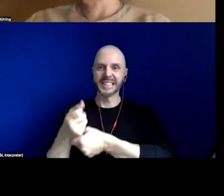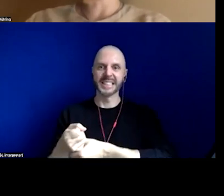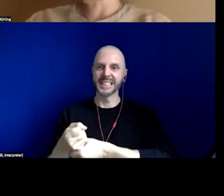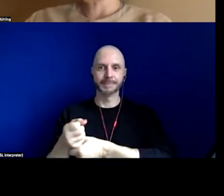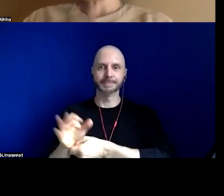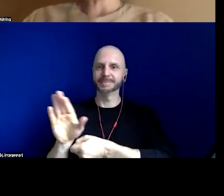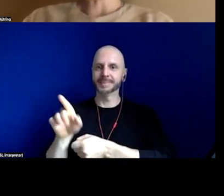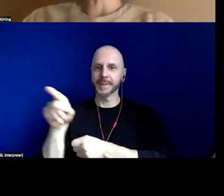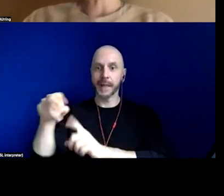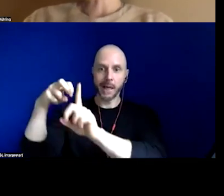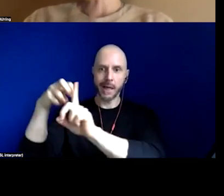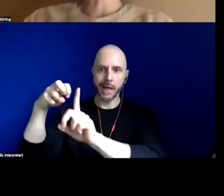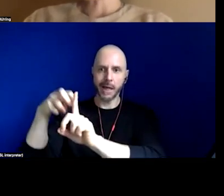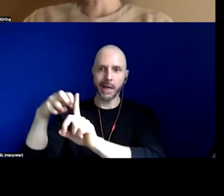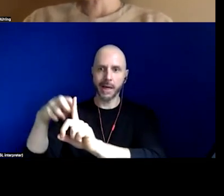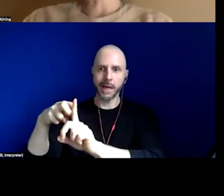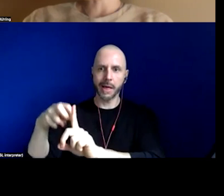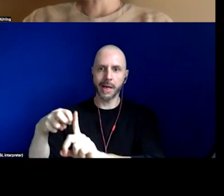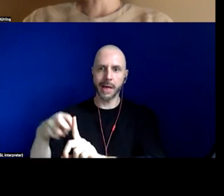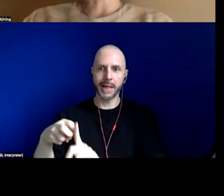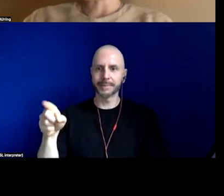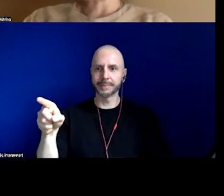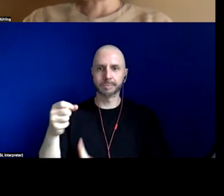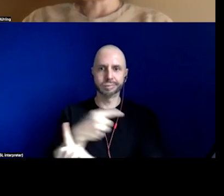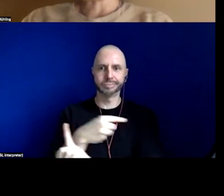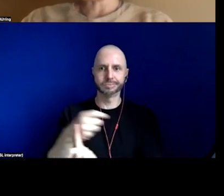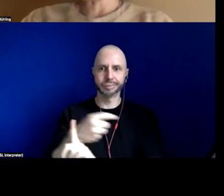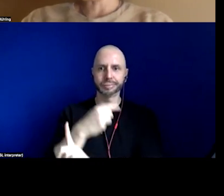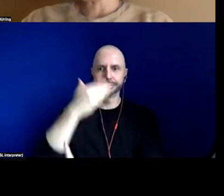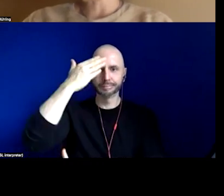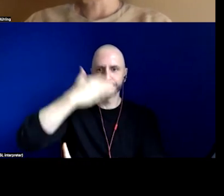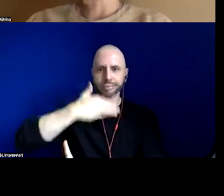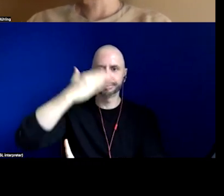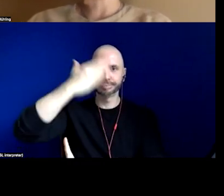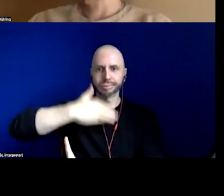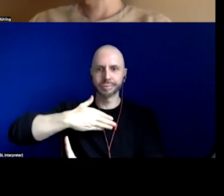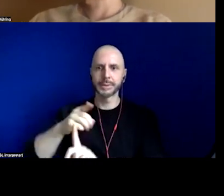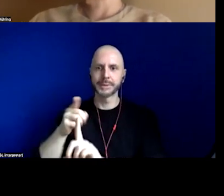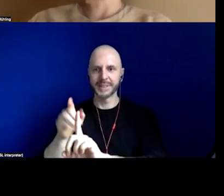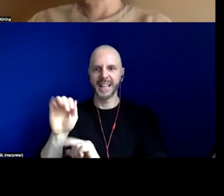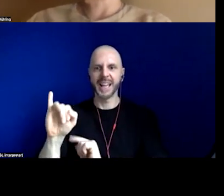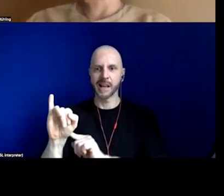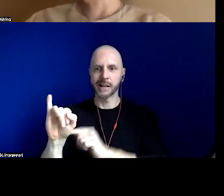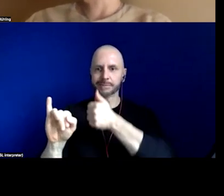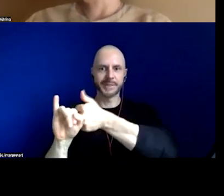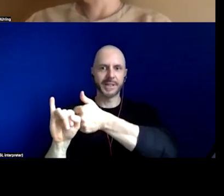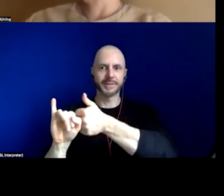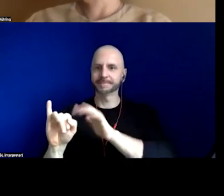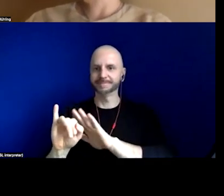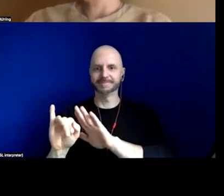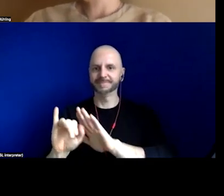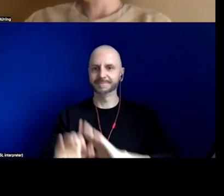out. But texts that are very well-edited like published texts for example will often also be